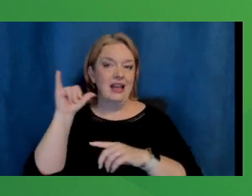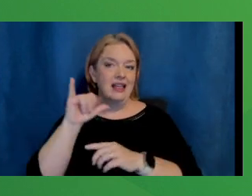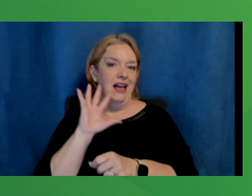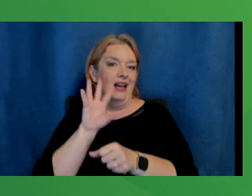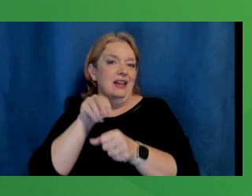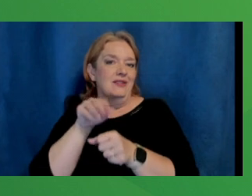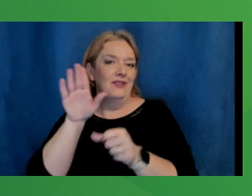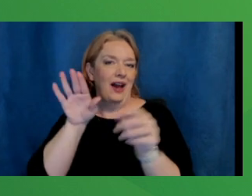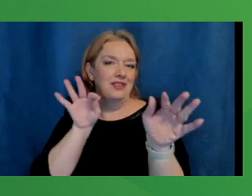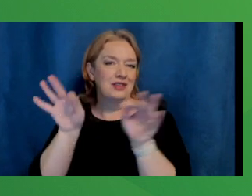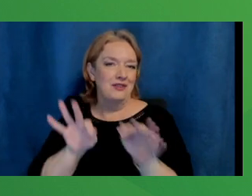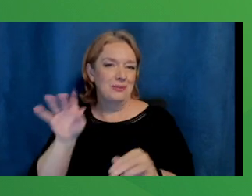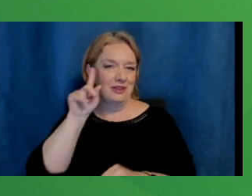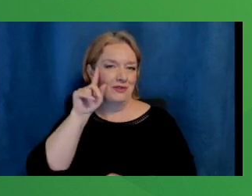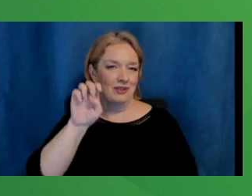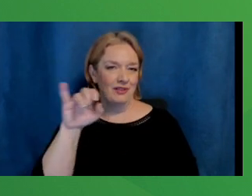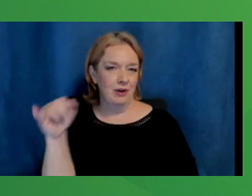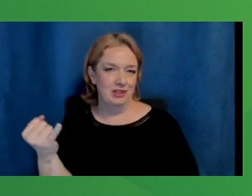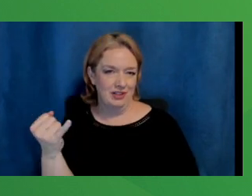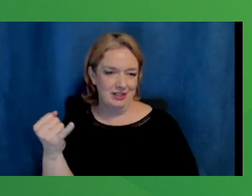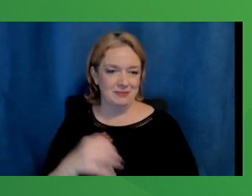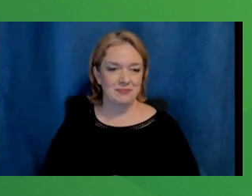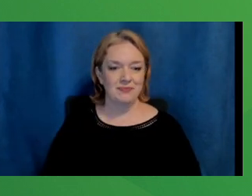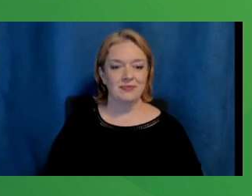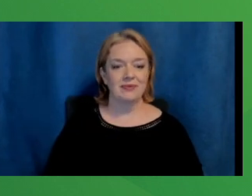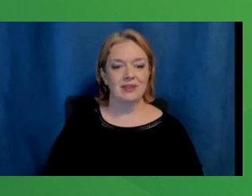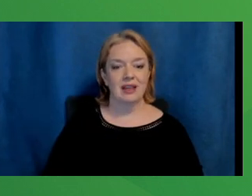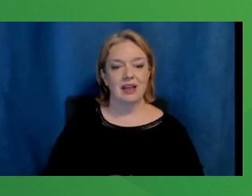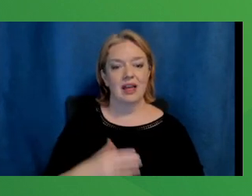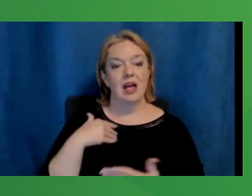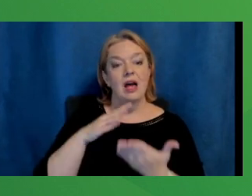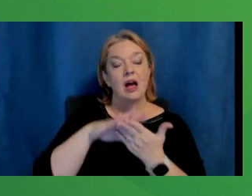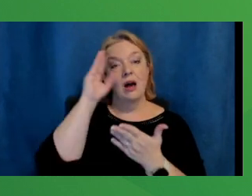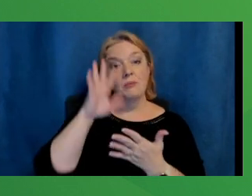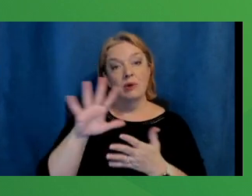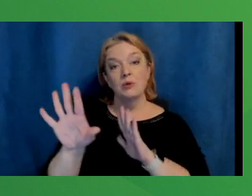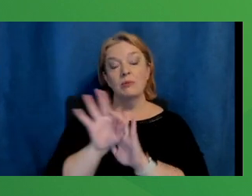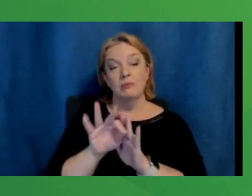So for this particular one, my students chose equality, respect, and rights. And they came